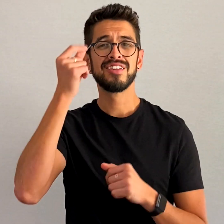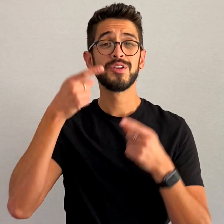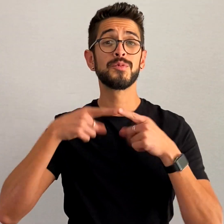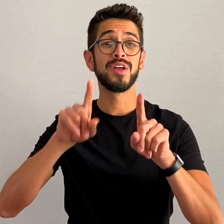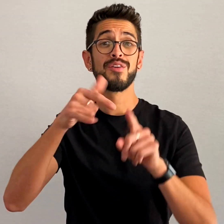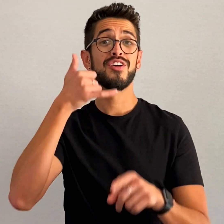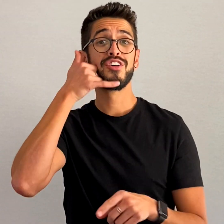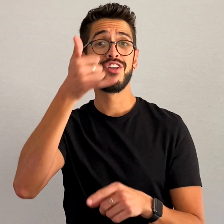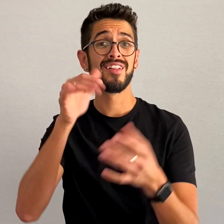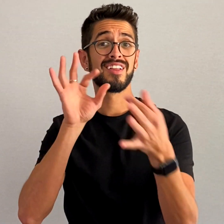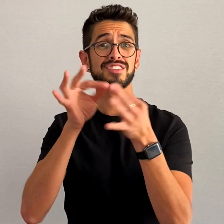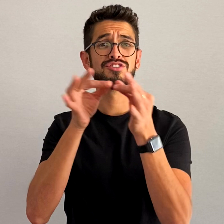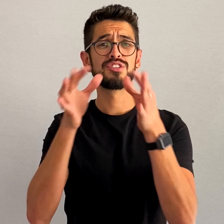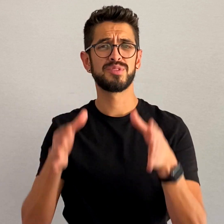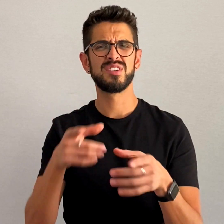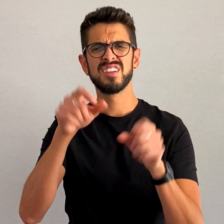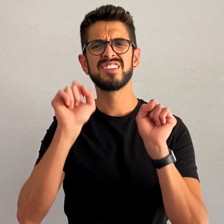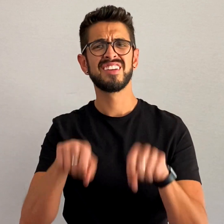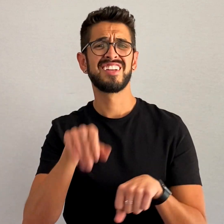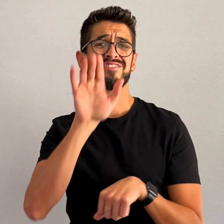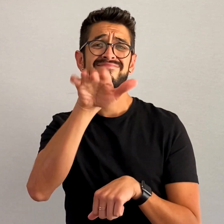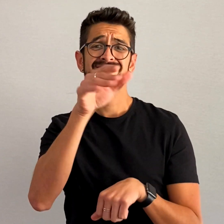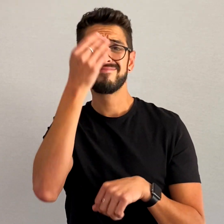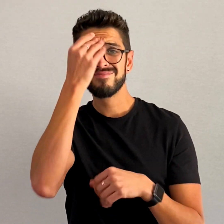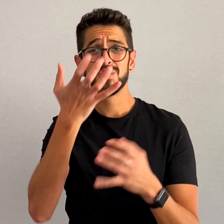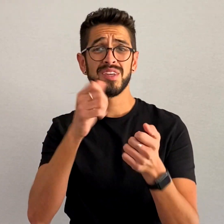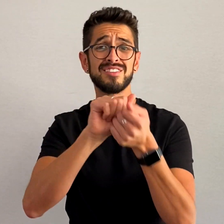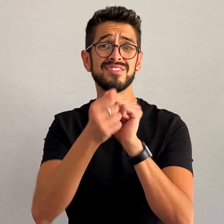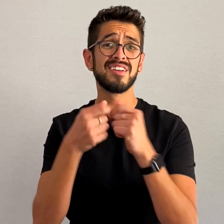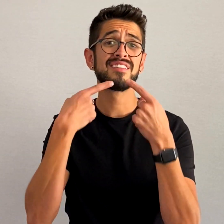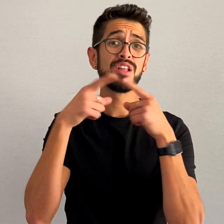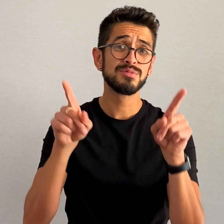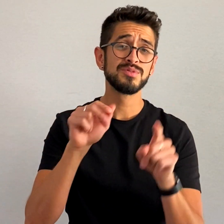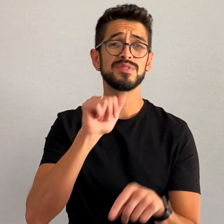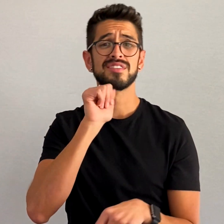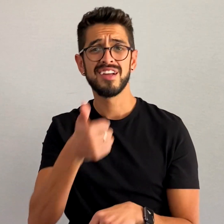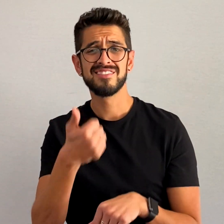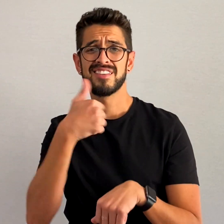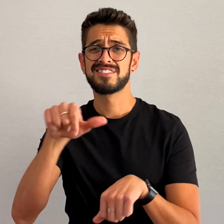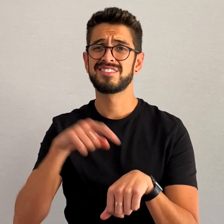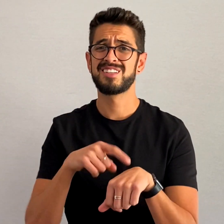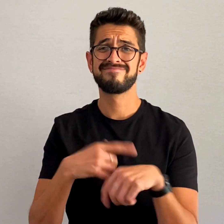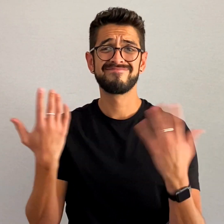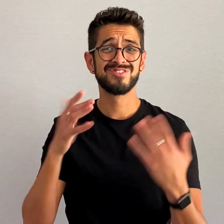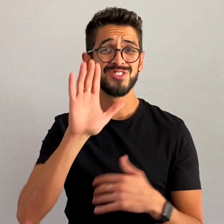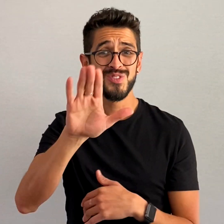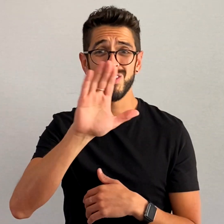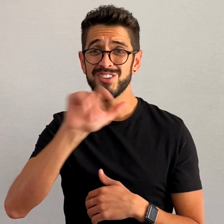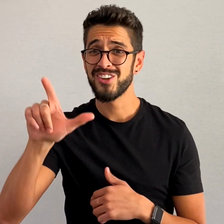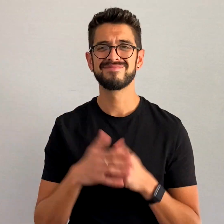When you make a call and connect to an interpreter you can let the interpreter know any time whether to announce or not—it’s your call!